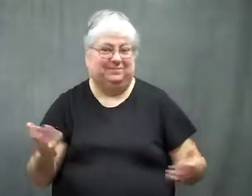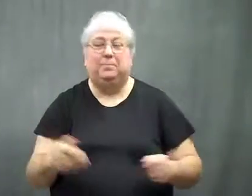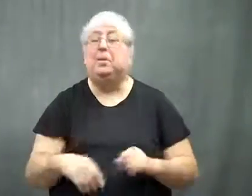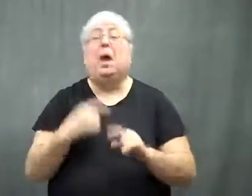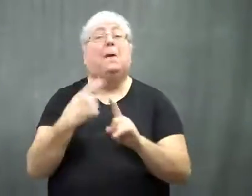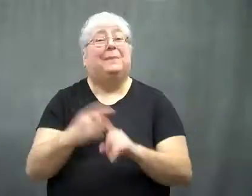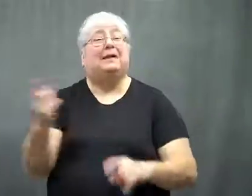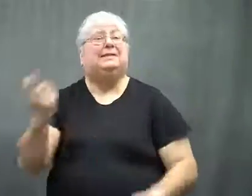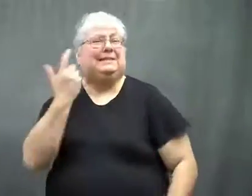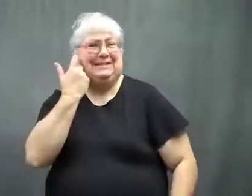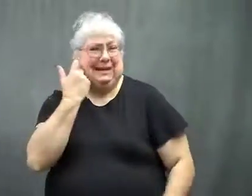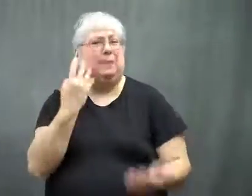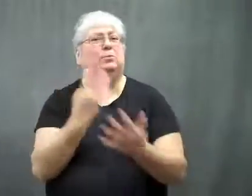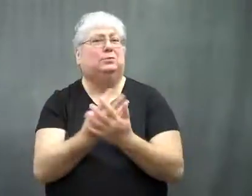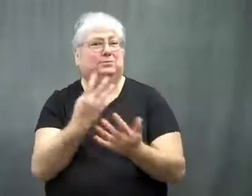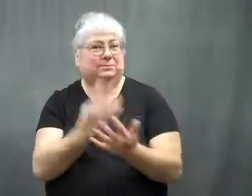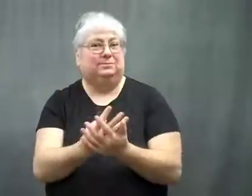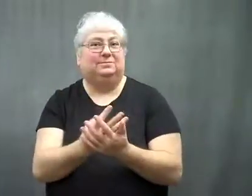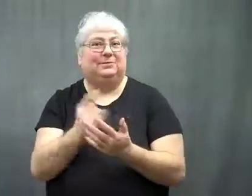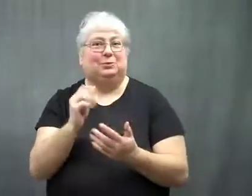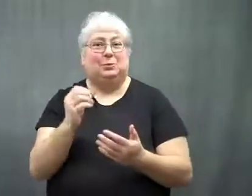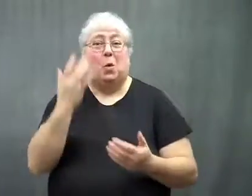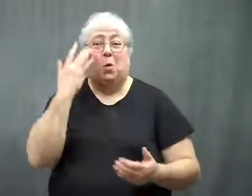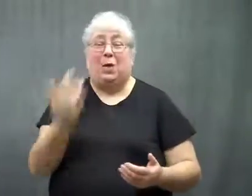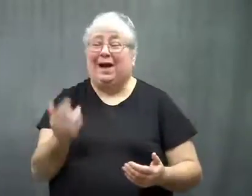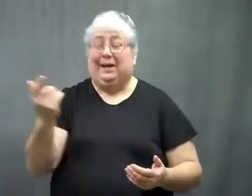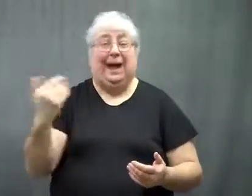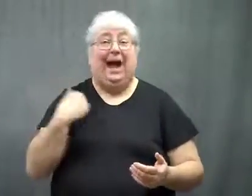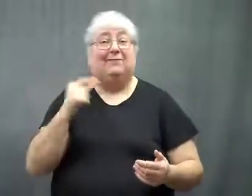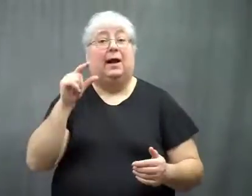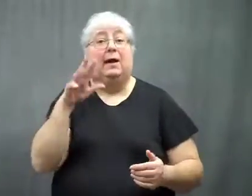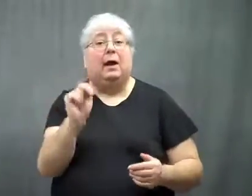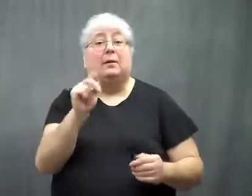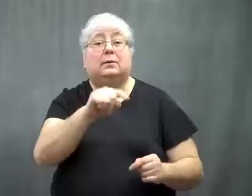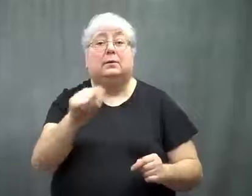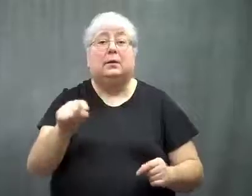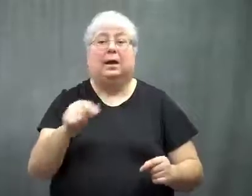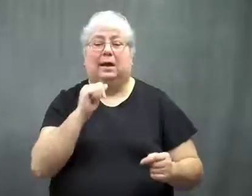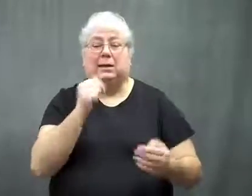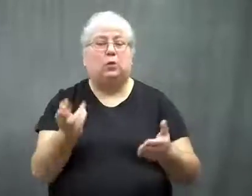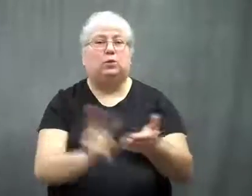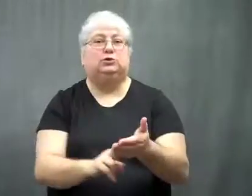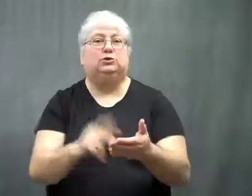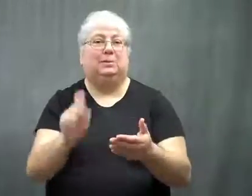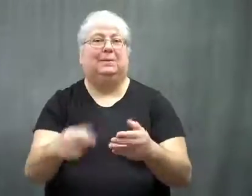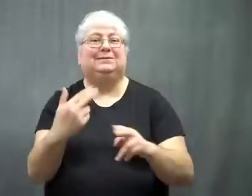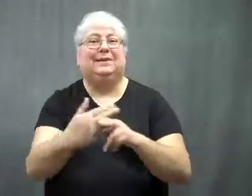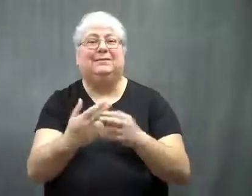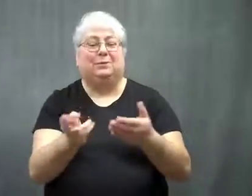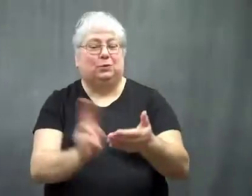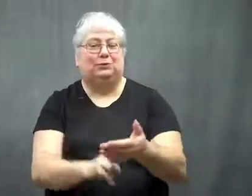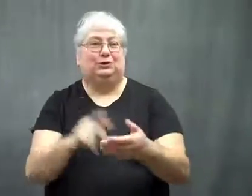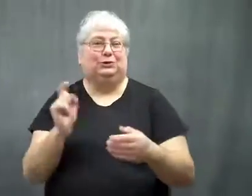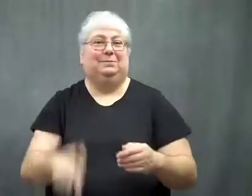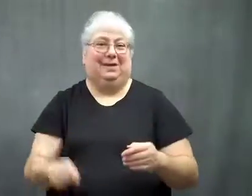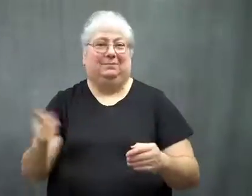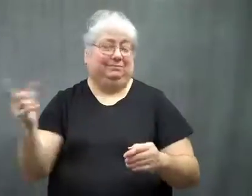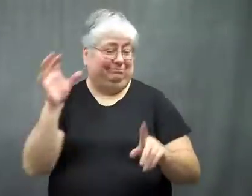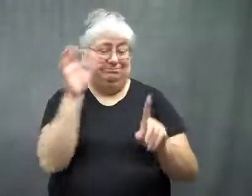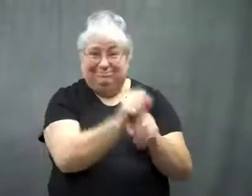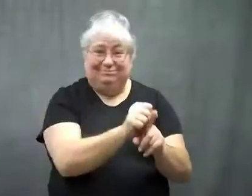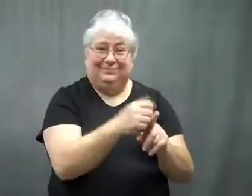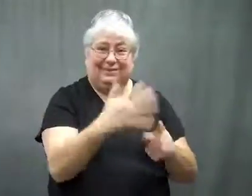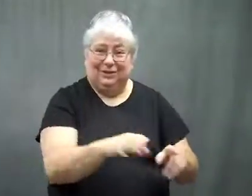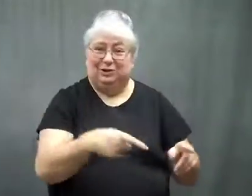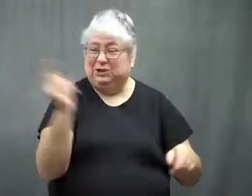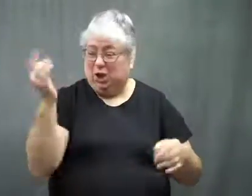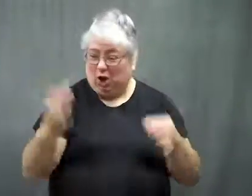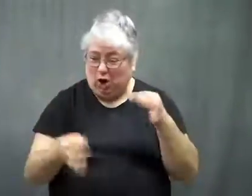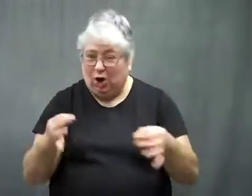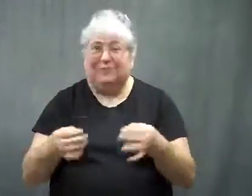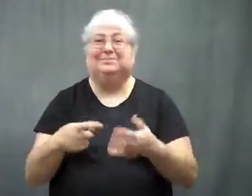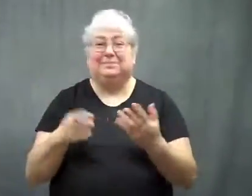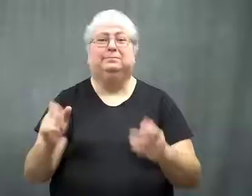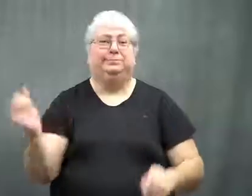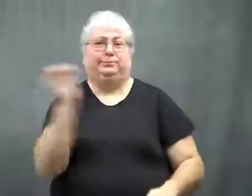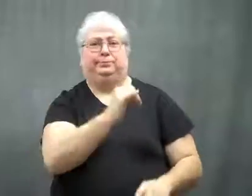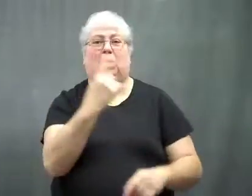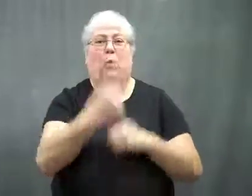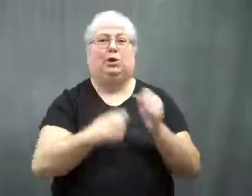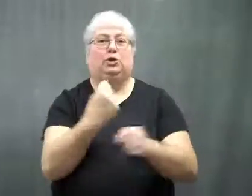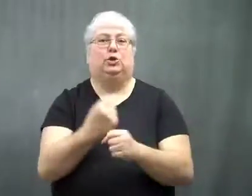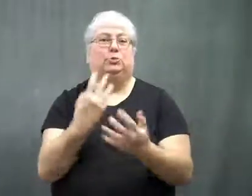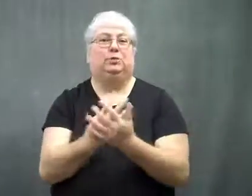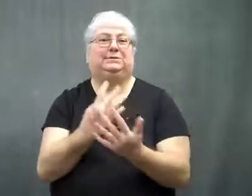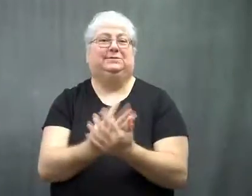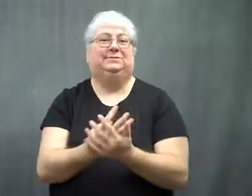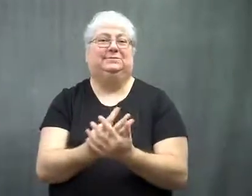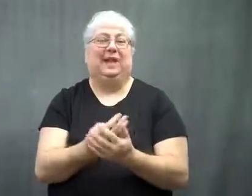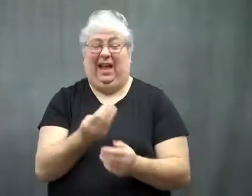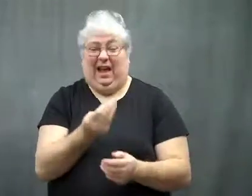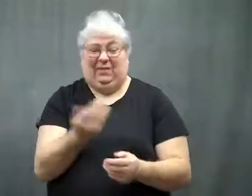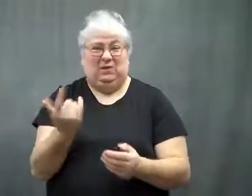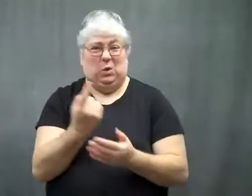He was recently in prison for having unregistered guns.